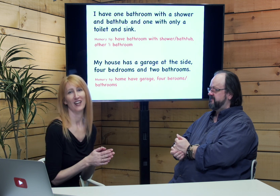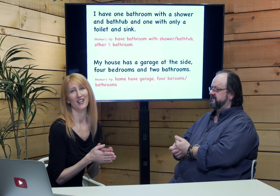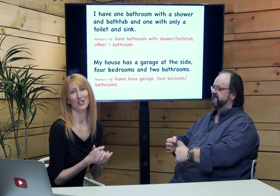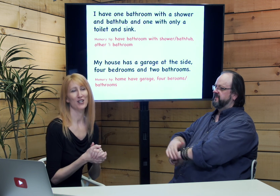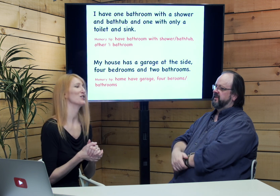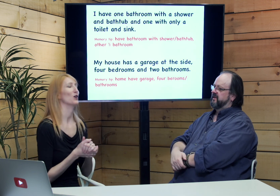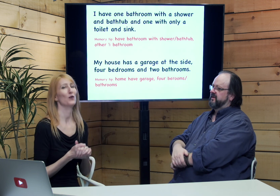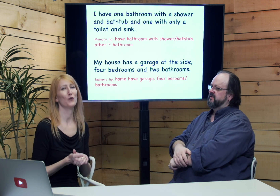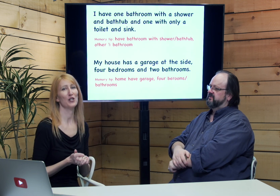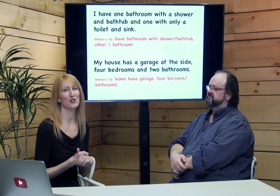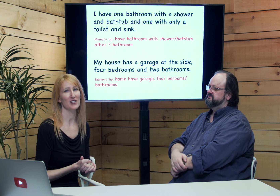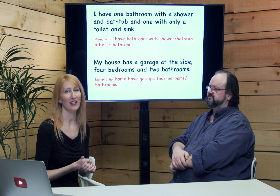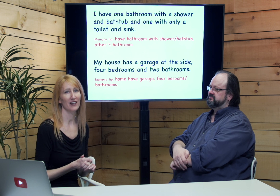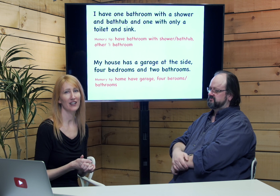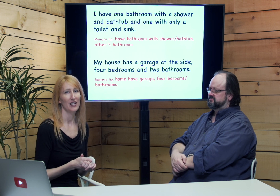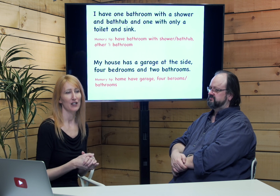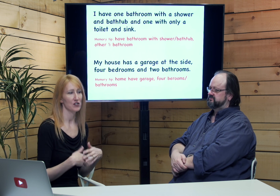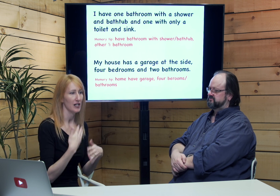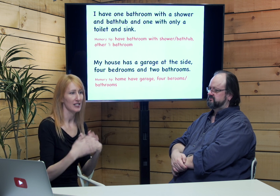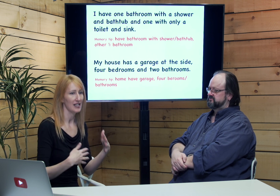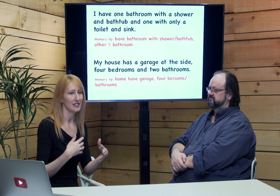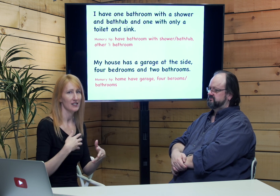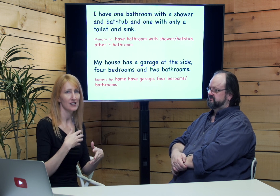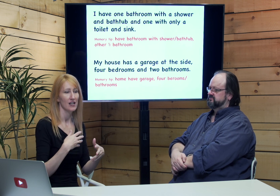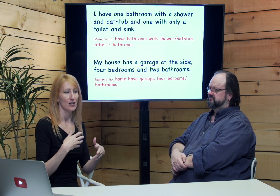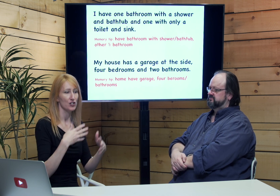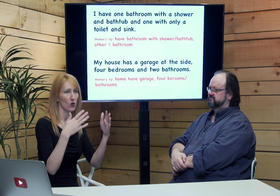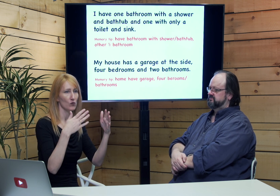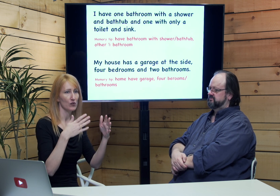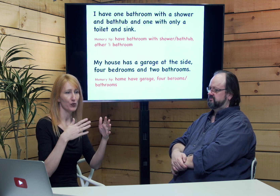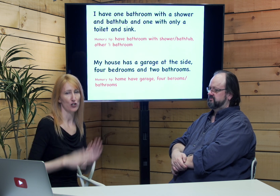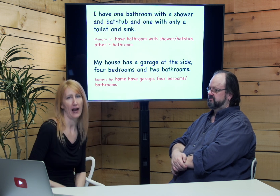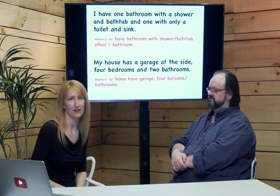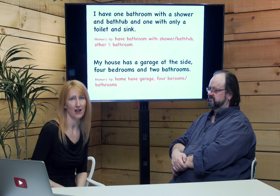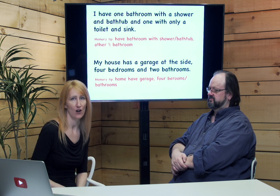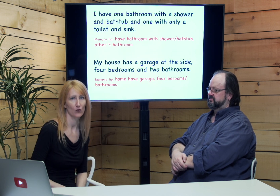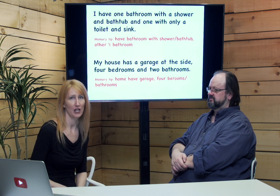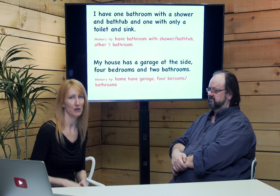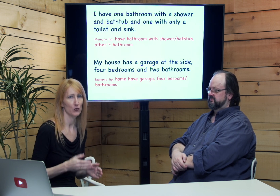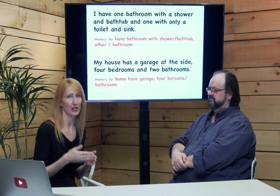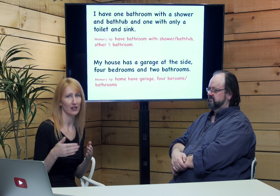So, when you're signing, if you're signing a sentence, don't put your hands down in between